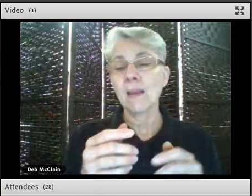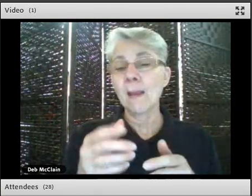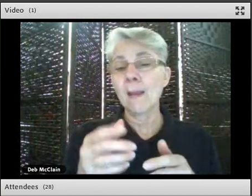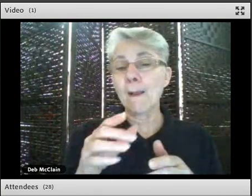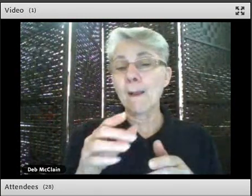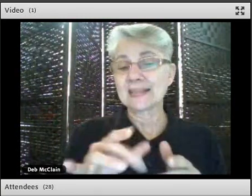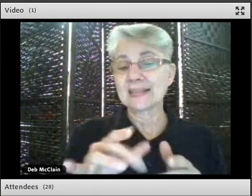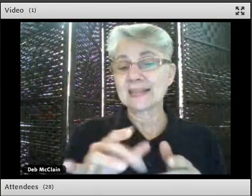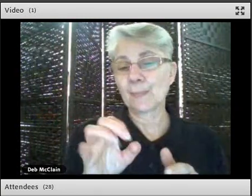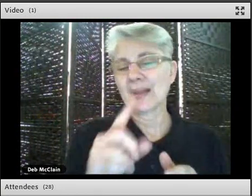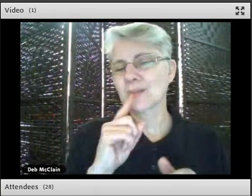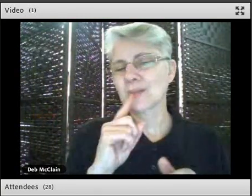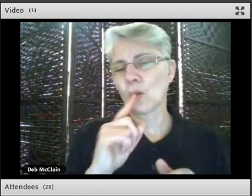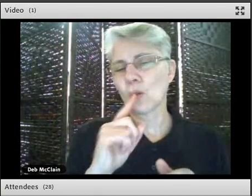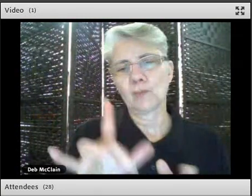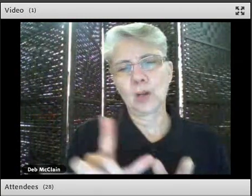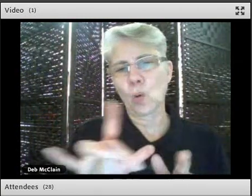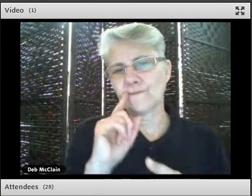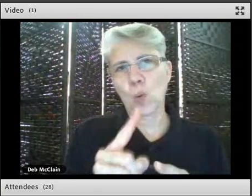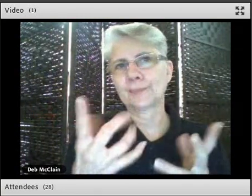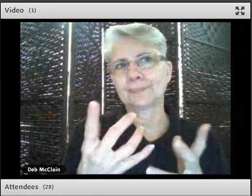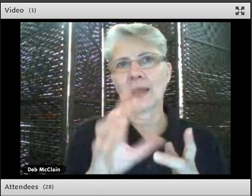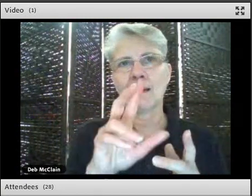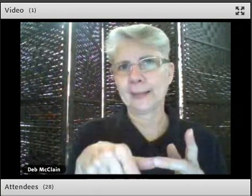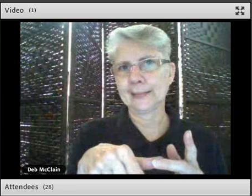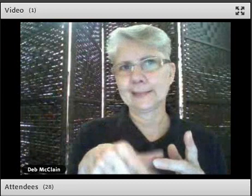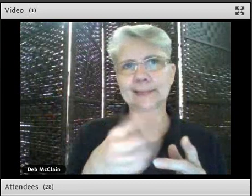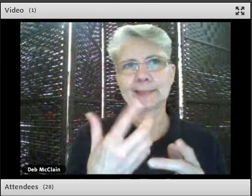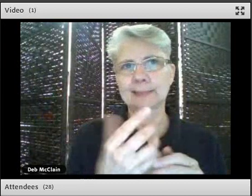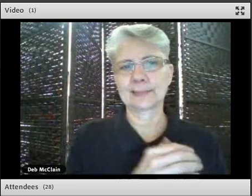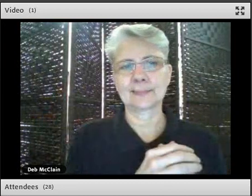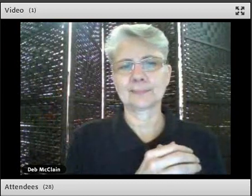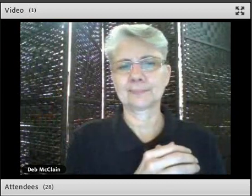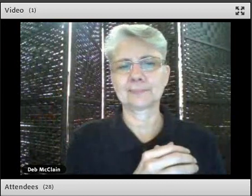Configuration of playback channels. So, if it is something